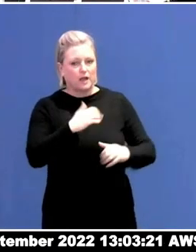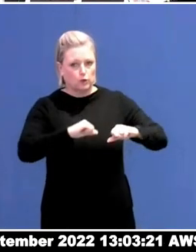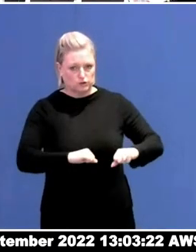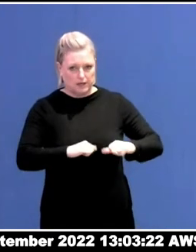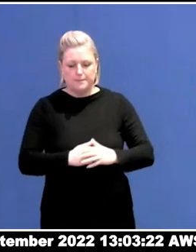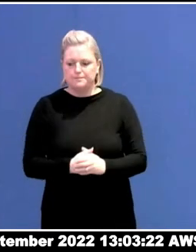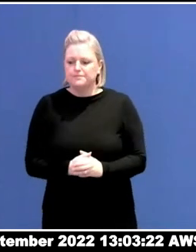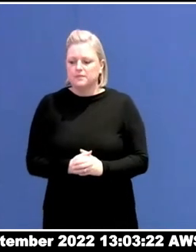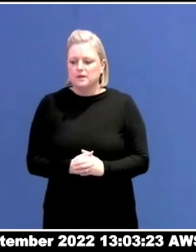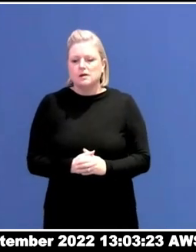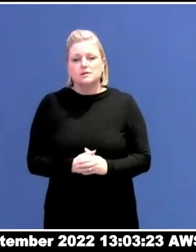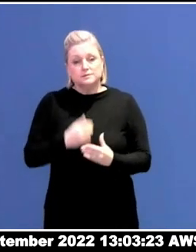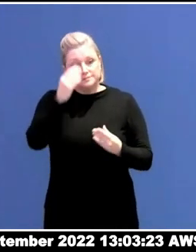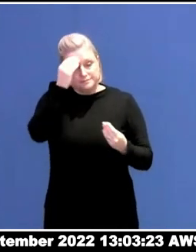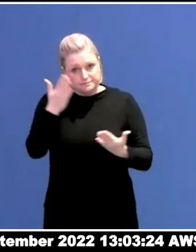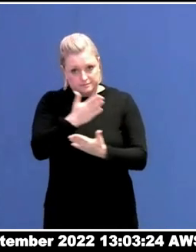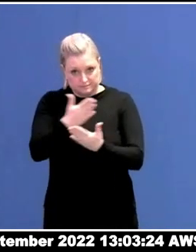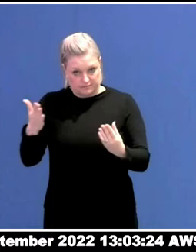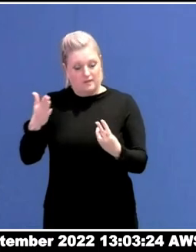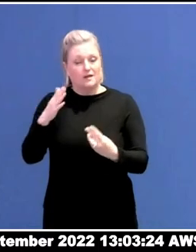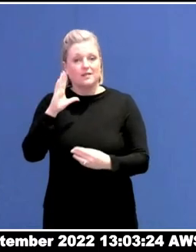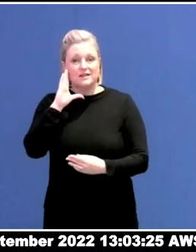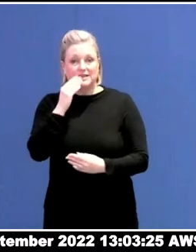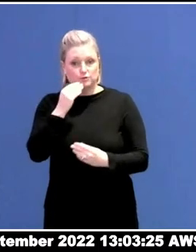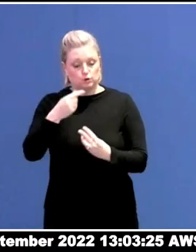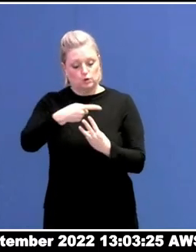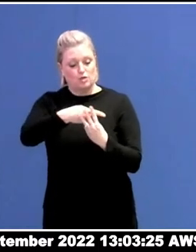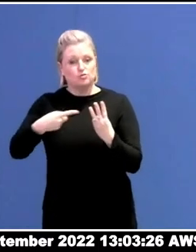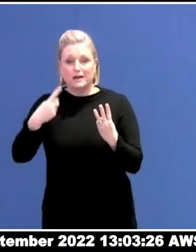Commissioners, the next witnesses are three experts who will provide insight into some of